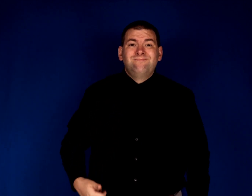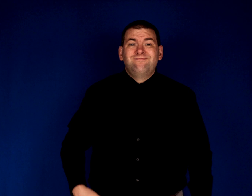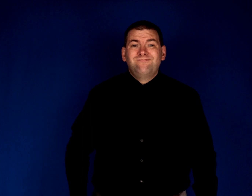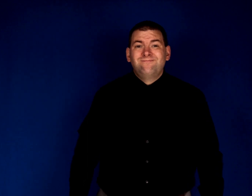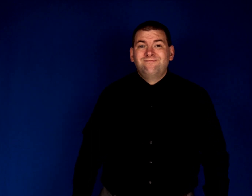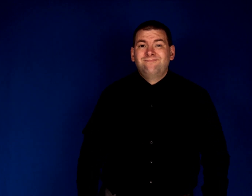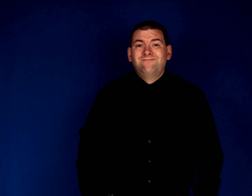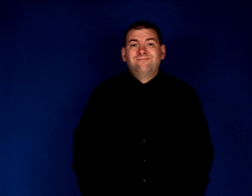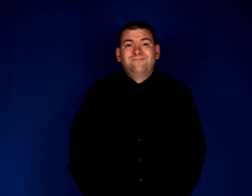* Ending Music Play *